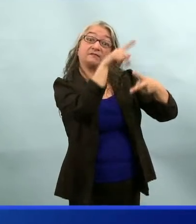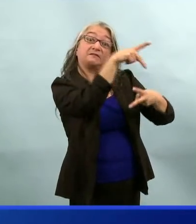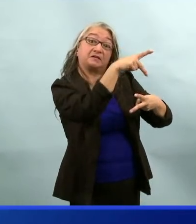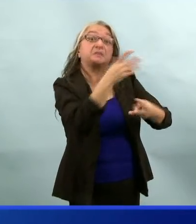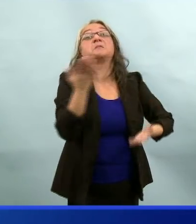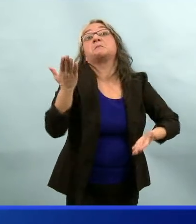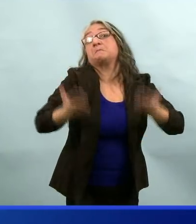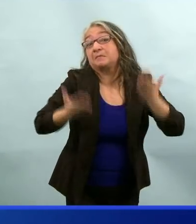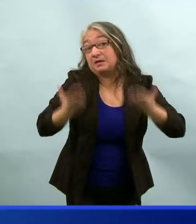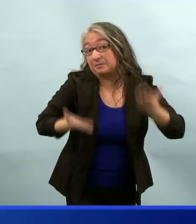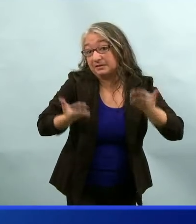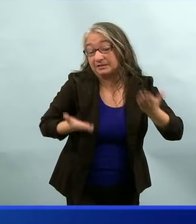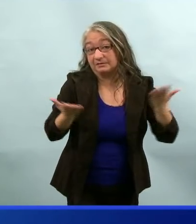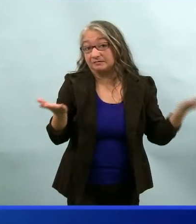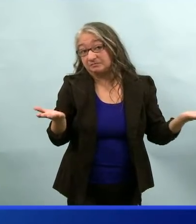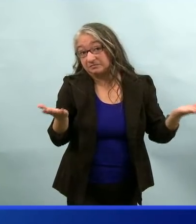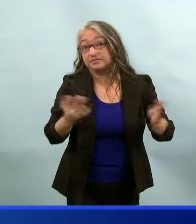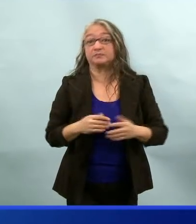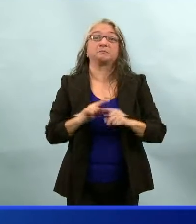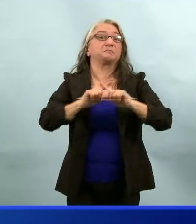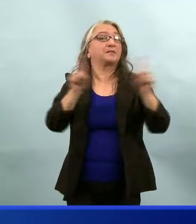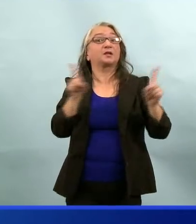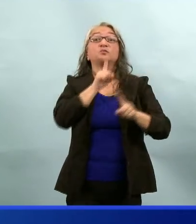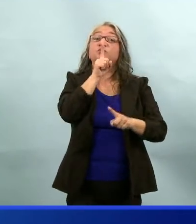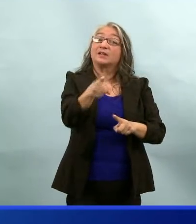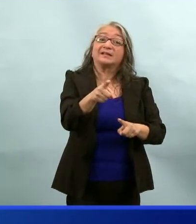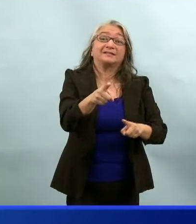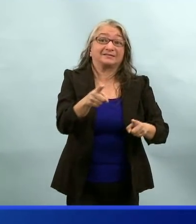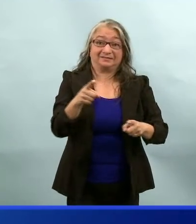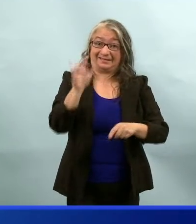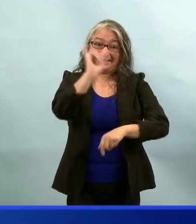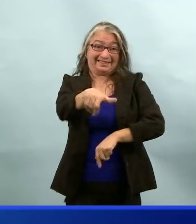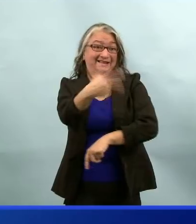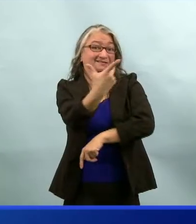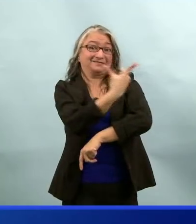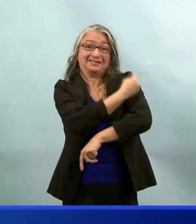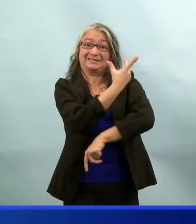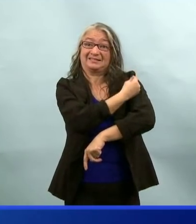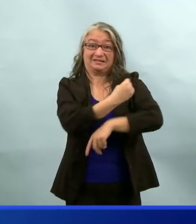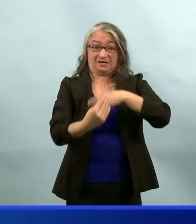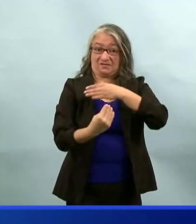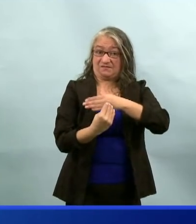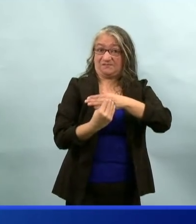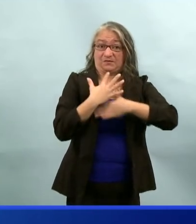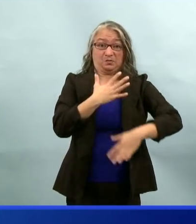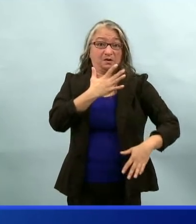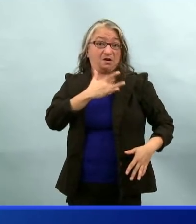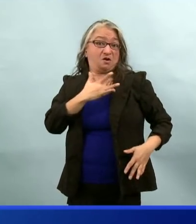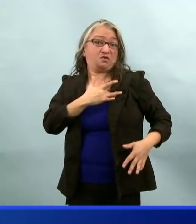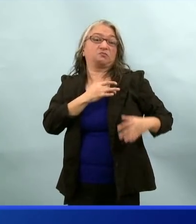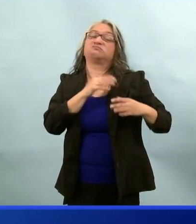infection than from a covid vaccine and the severity of myocarditis related to infection